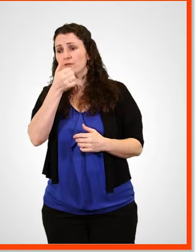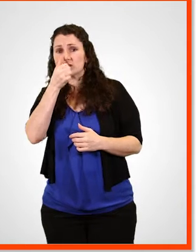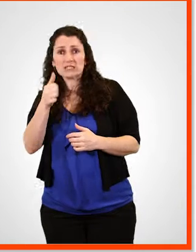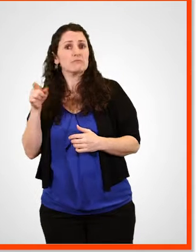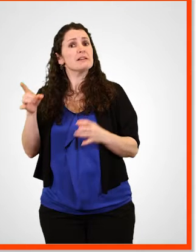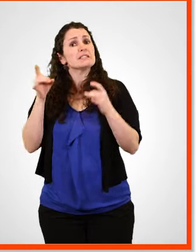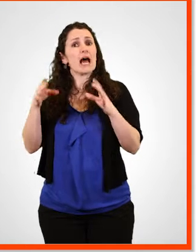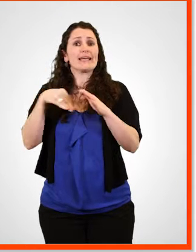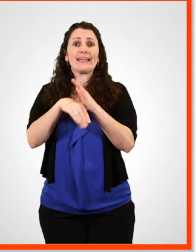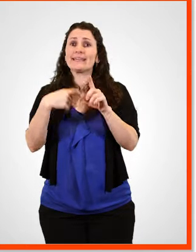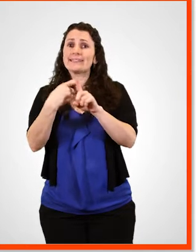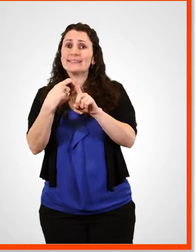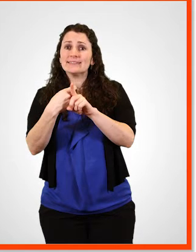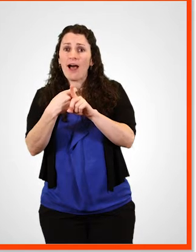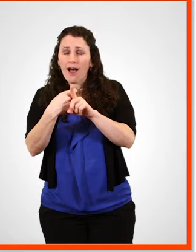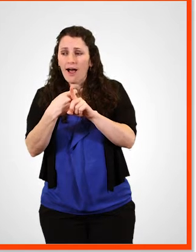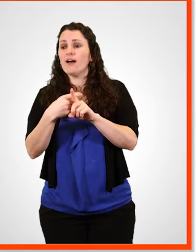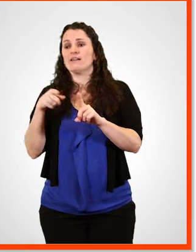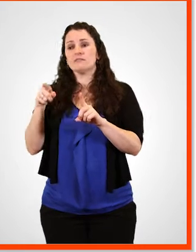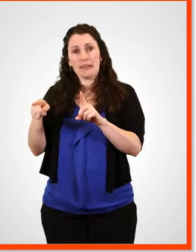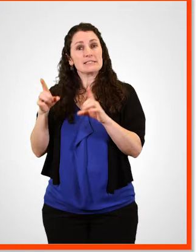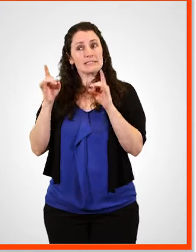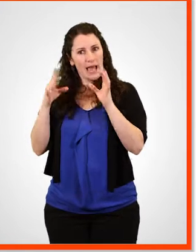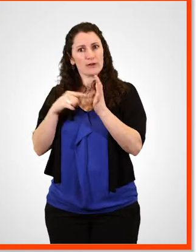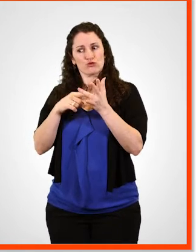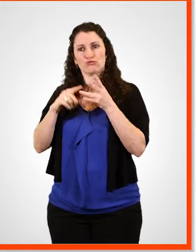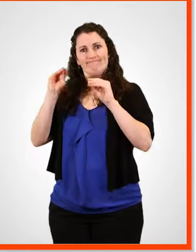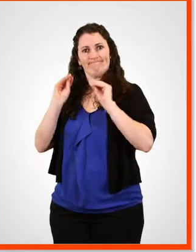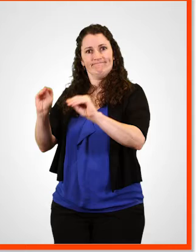beginning kindergarten, this is a time where formal reading instruction is starting to occur.